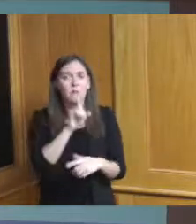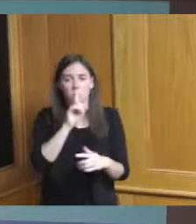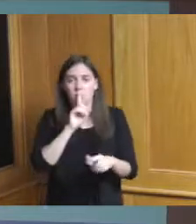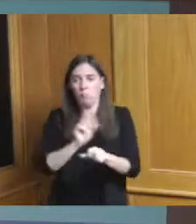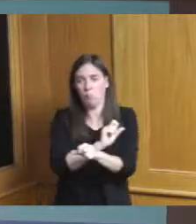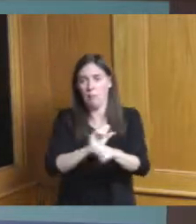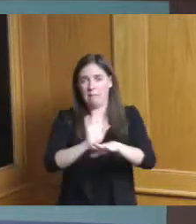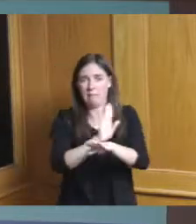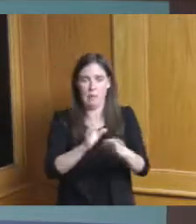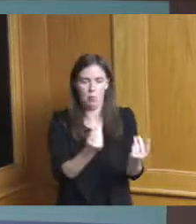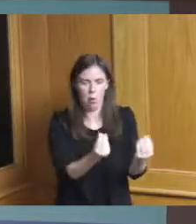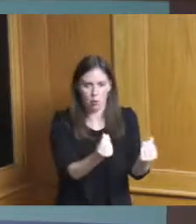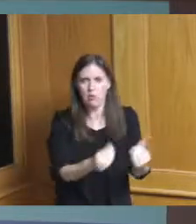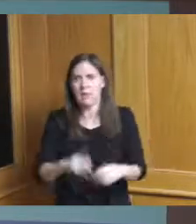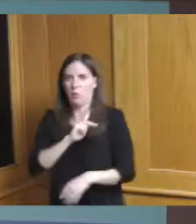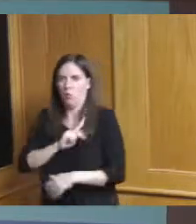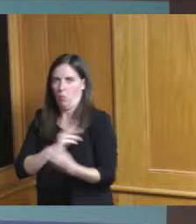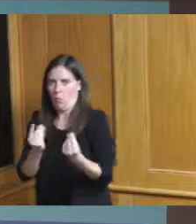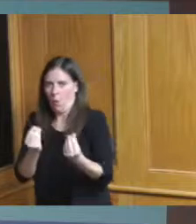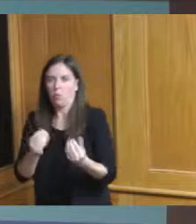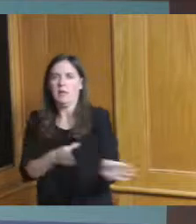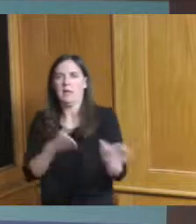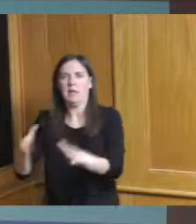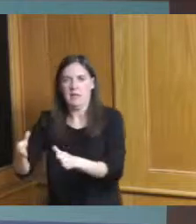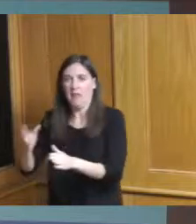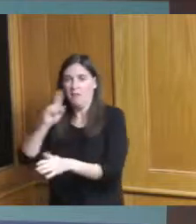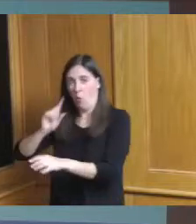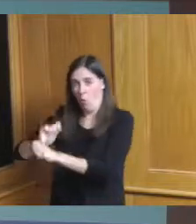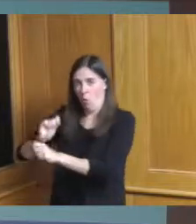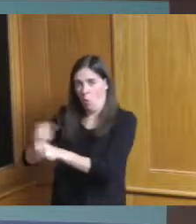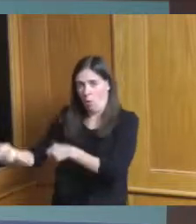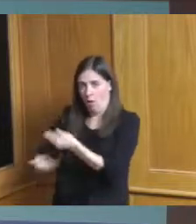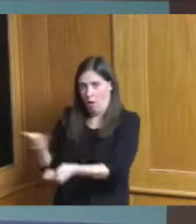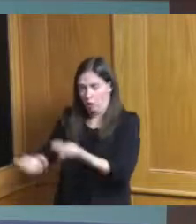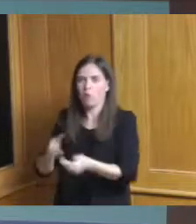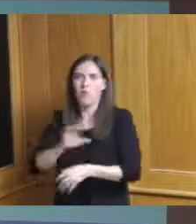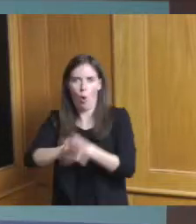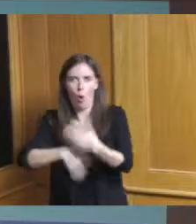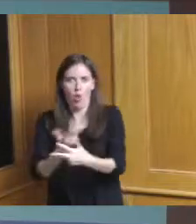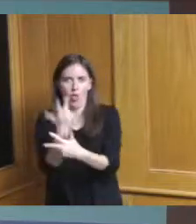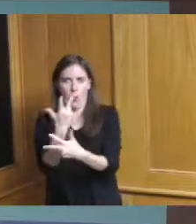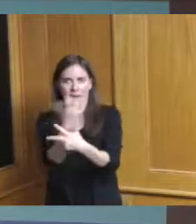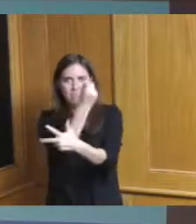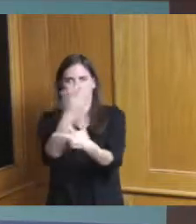I should say all three all of them have been exceeded by the companies that were participating